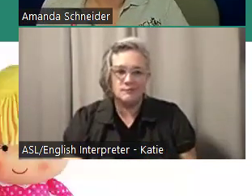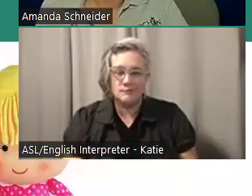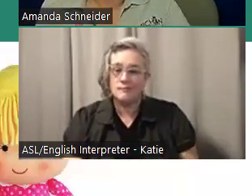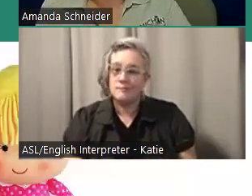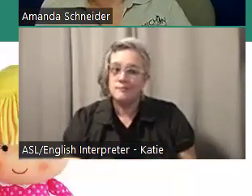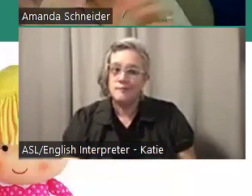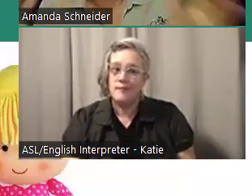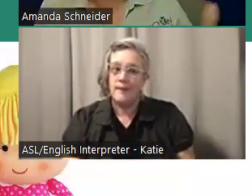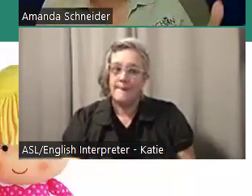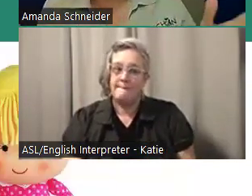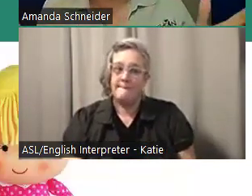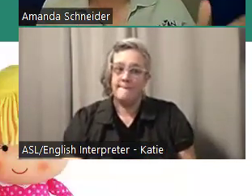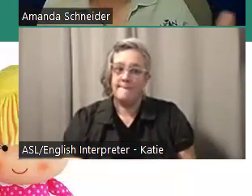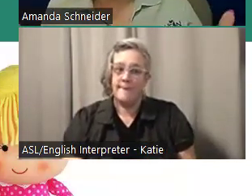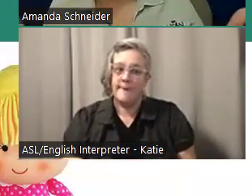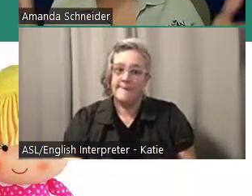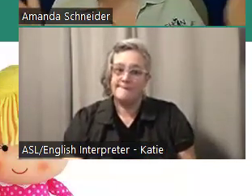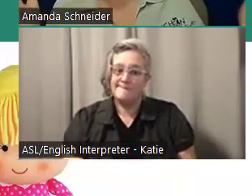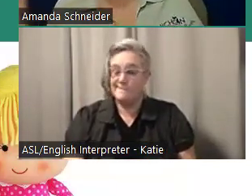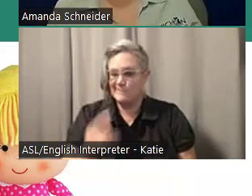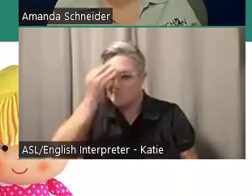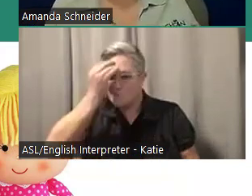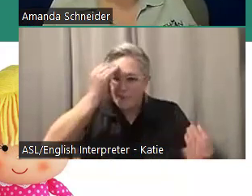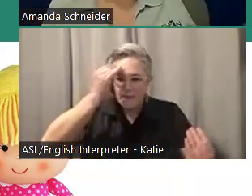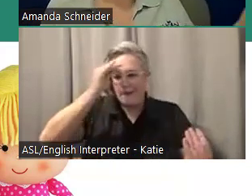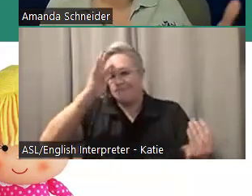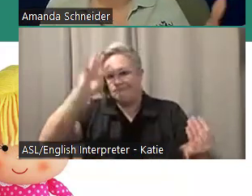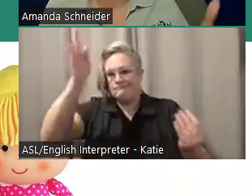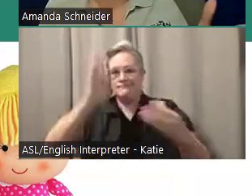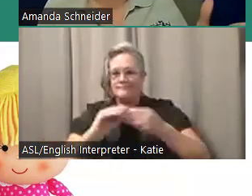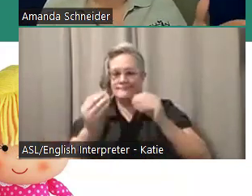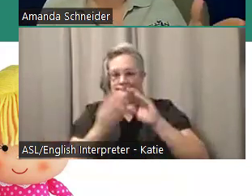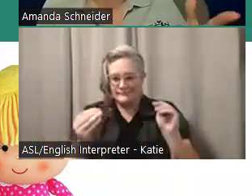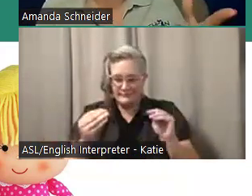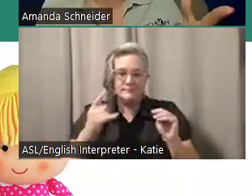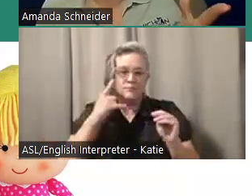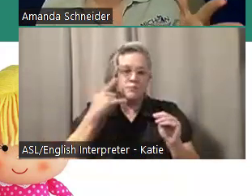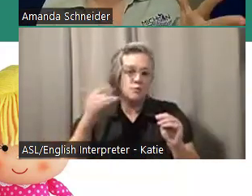So… thinking about a fairy tale, something like Goldilocks and the Three Bears.